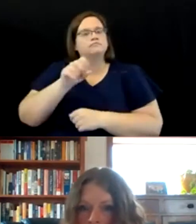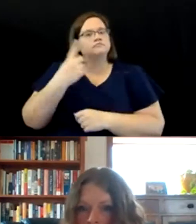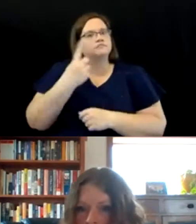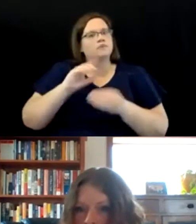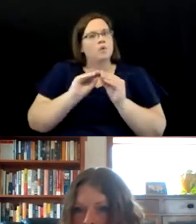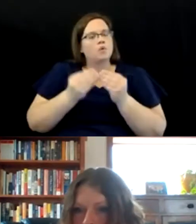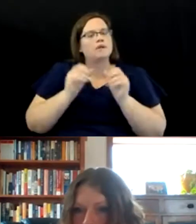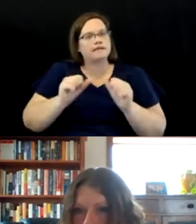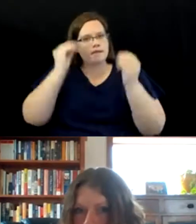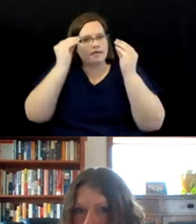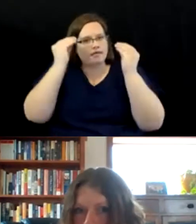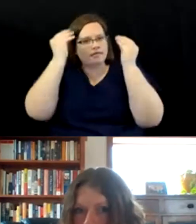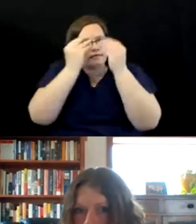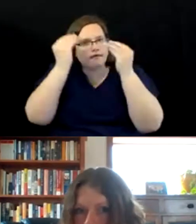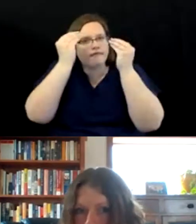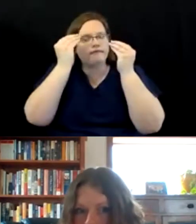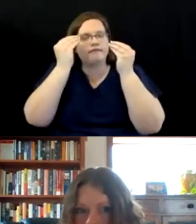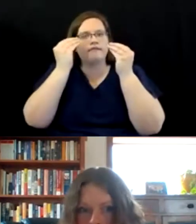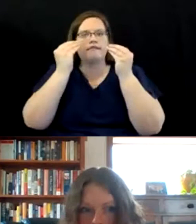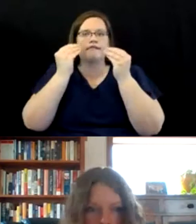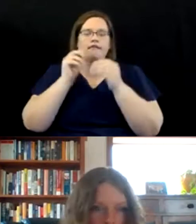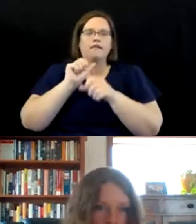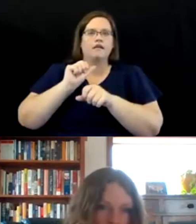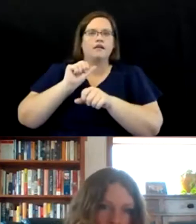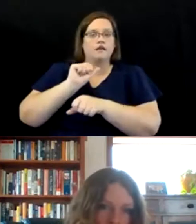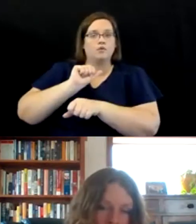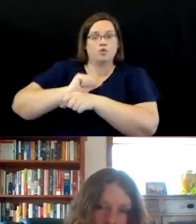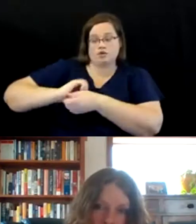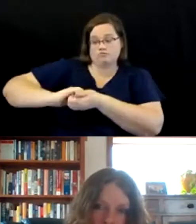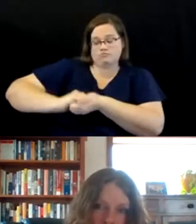thinking about and working directly with their people to address.